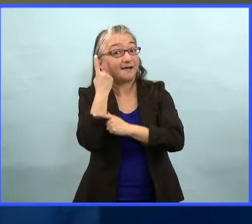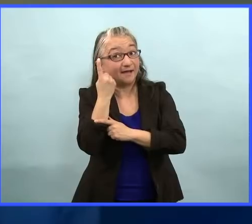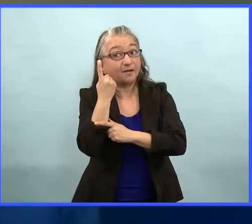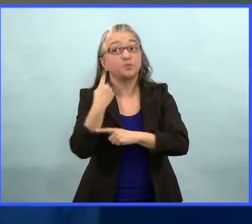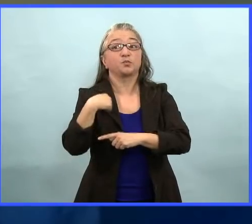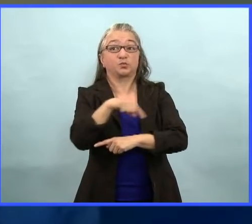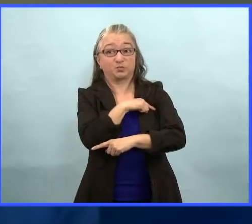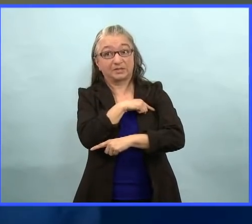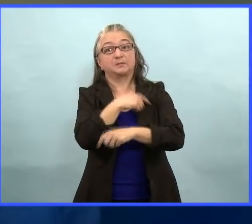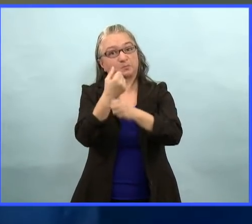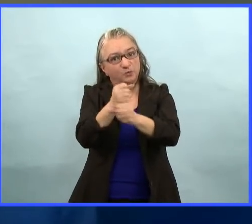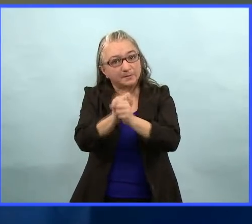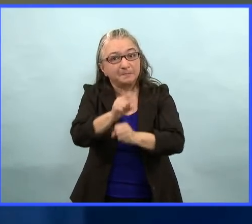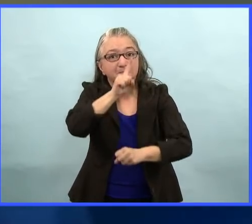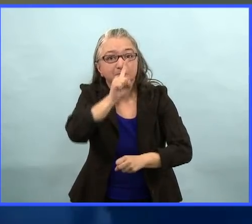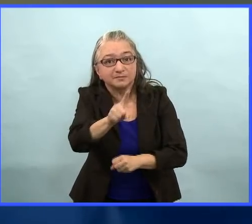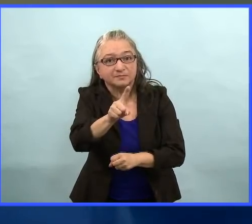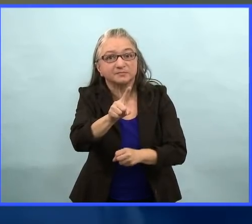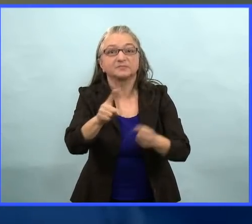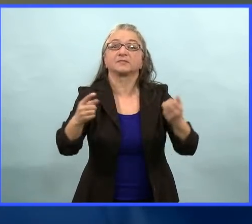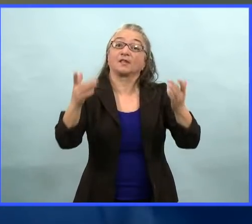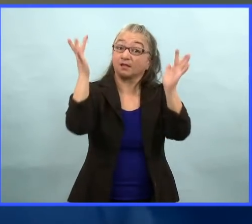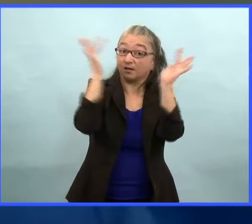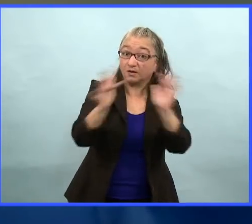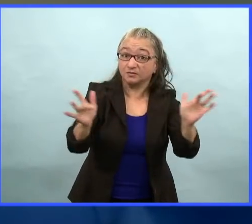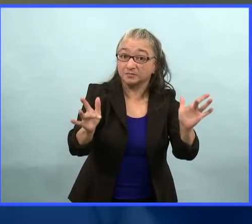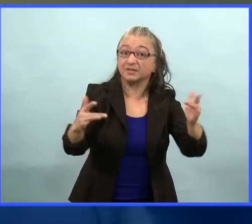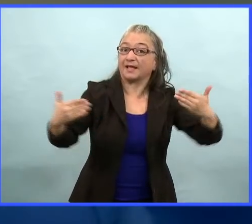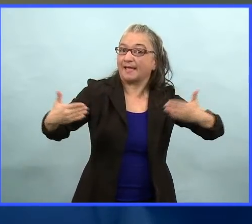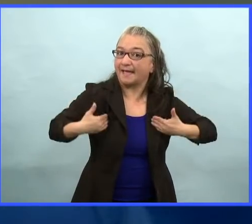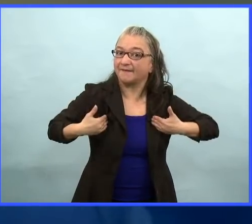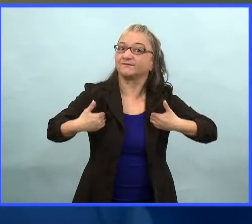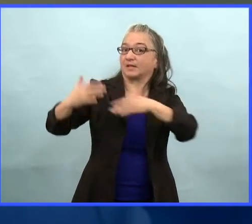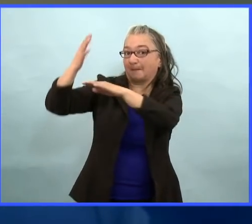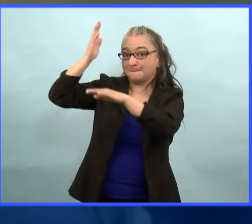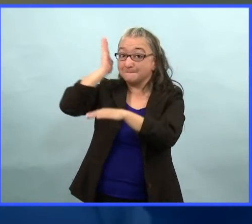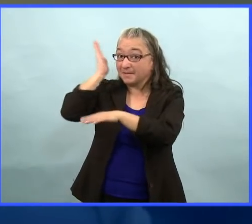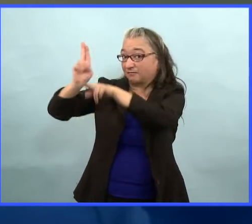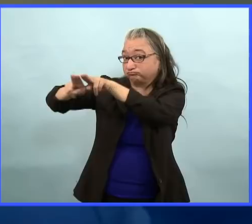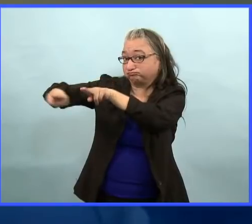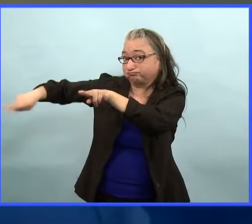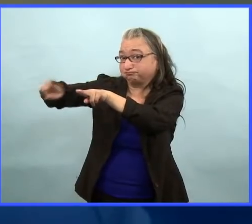capacity that we have within our health care system so you mentioned those medicine beds that's